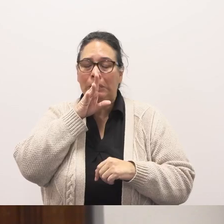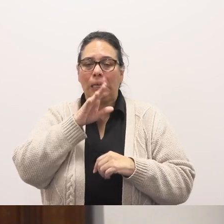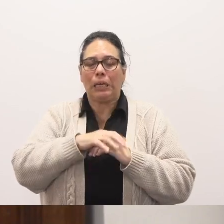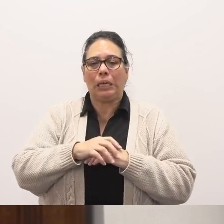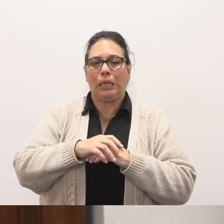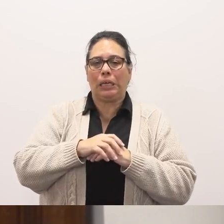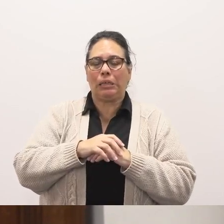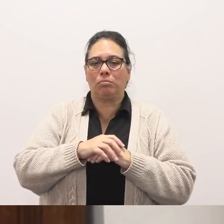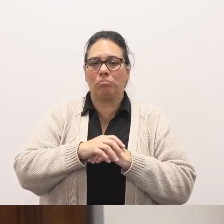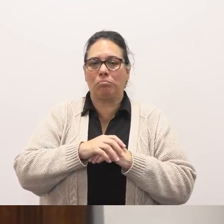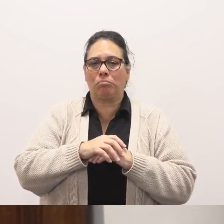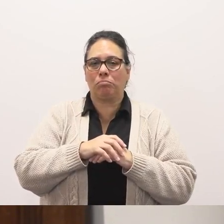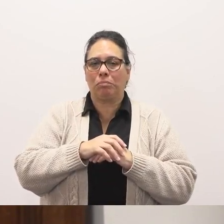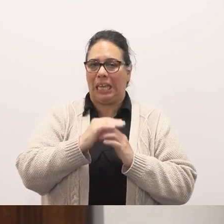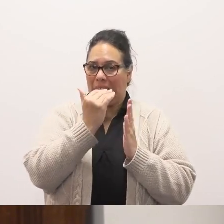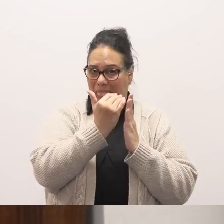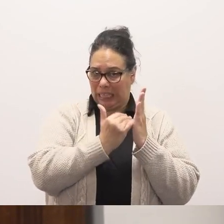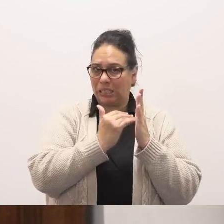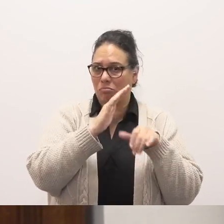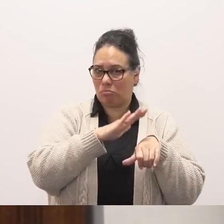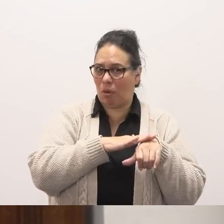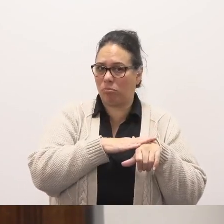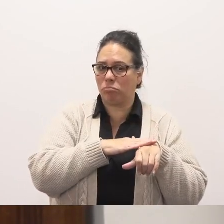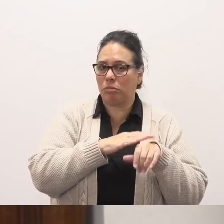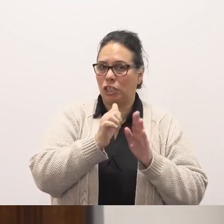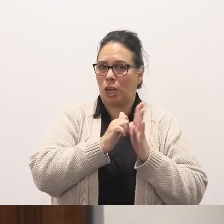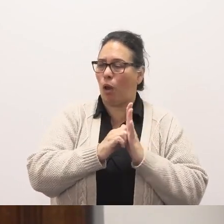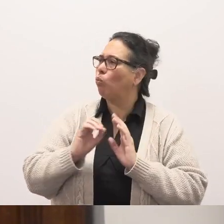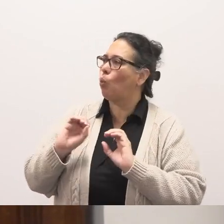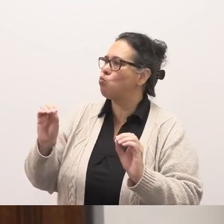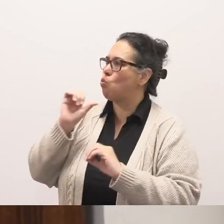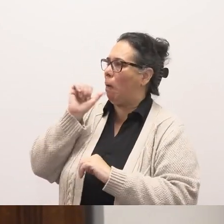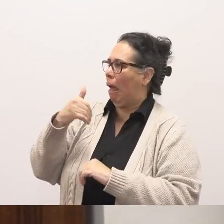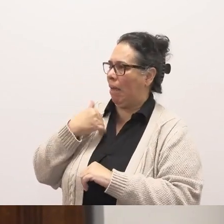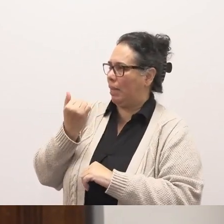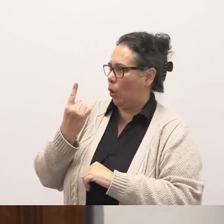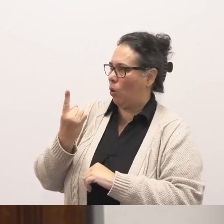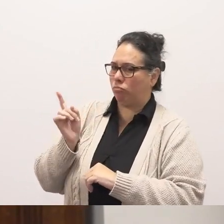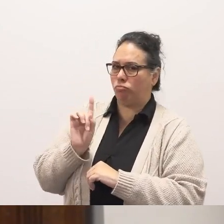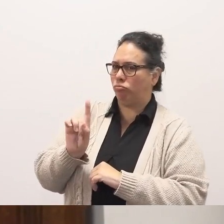on the agenda. We don't have any for that. - Okay. We don't have any...